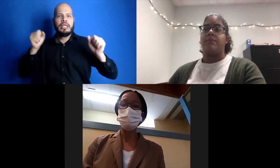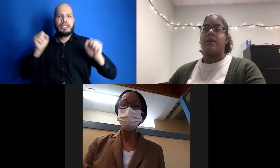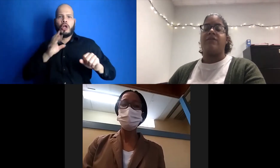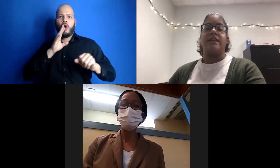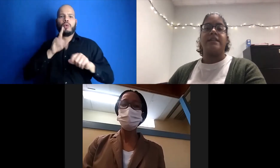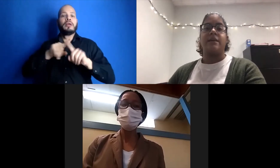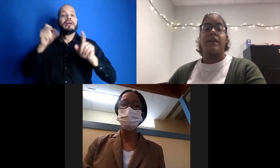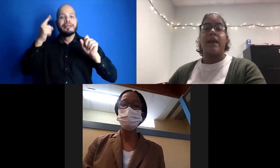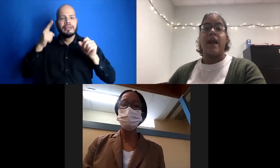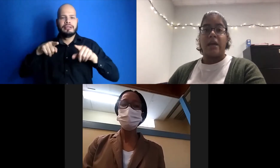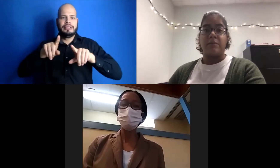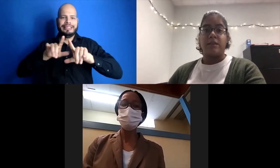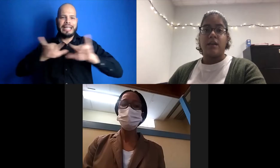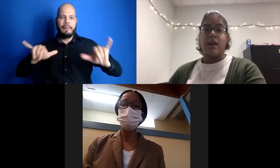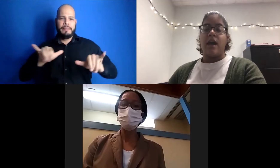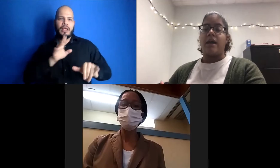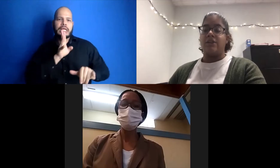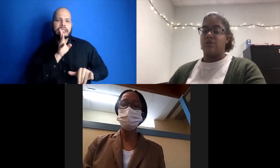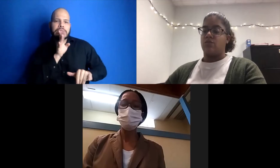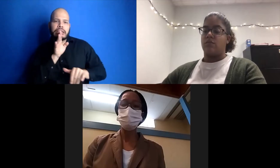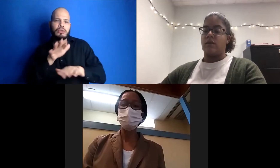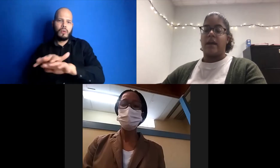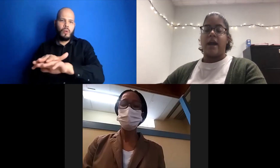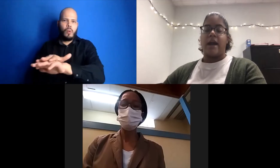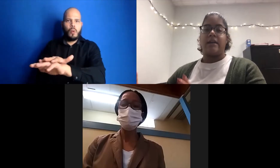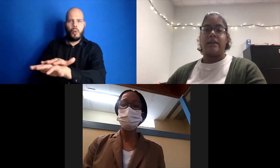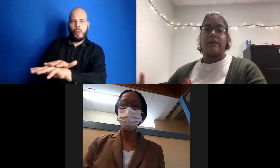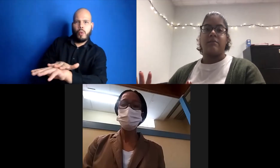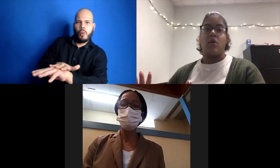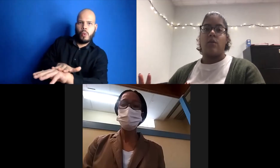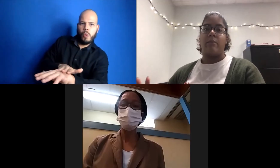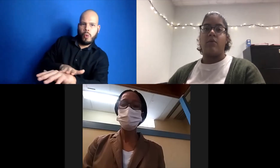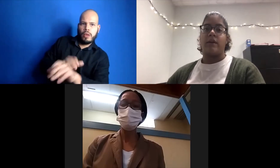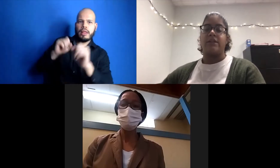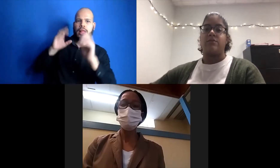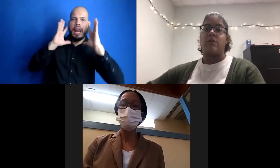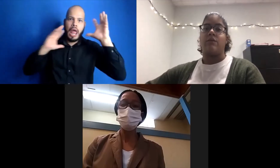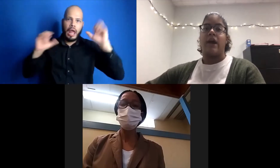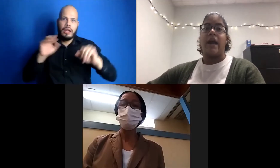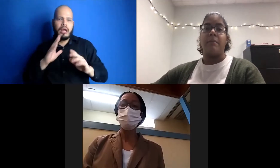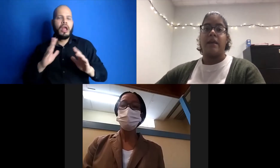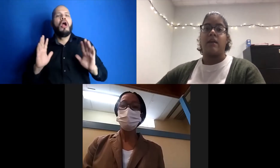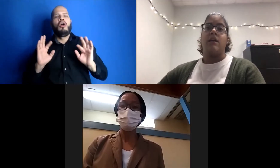if they need something hemmed I just like I had like a small whiteboard I just wrote for hemming